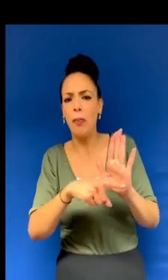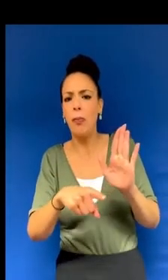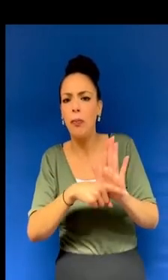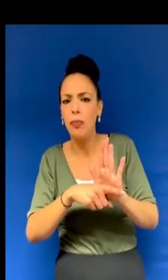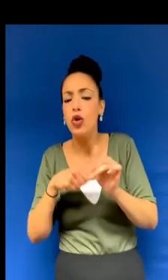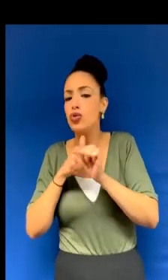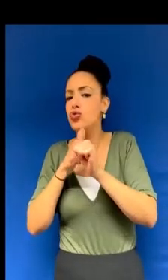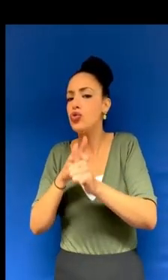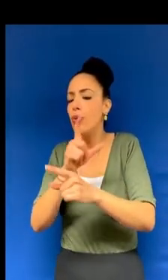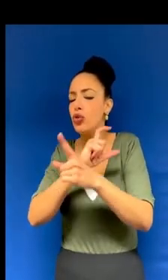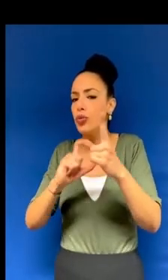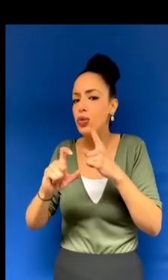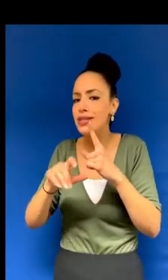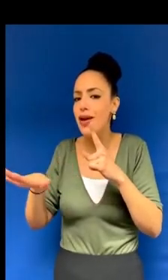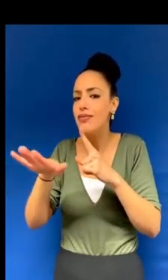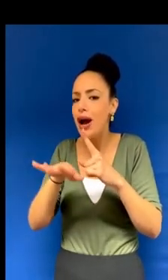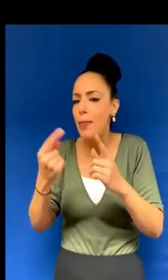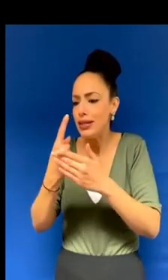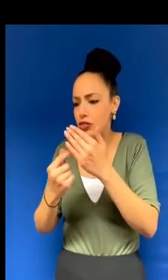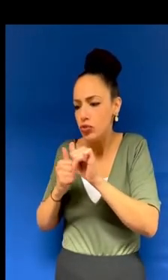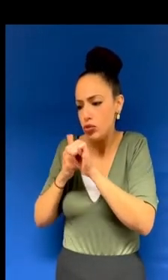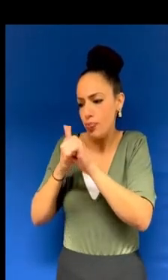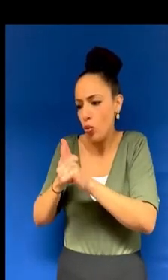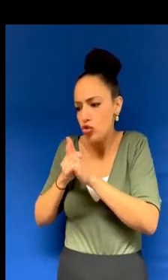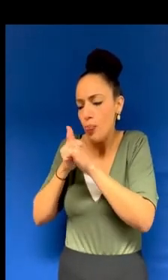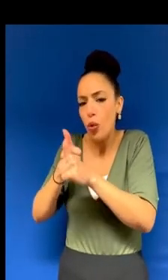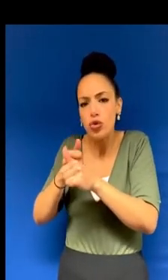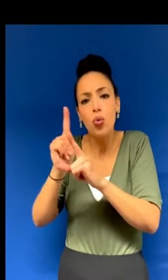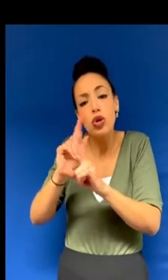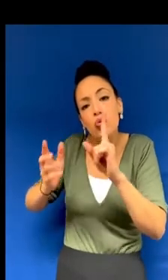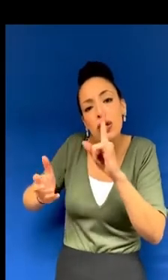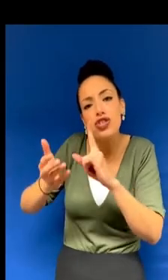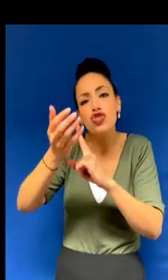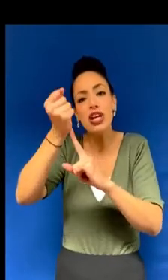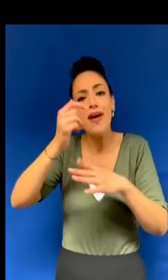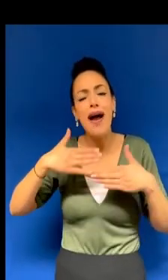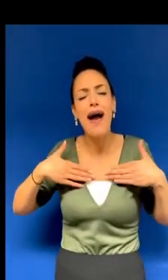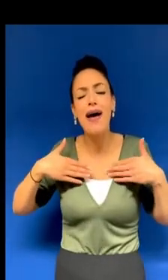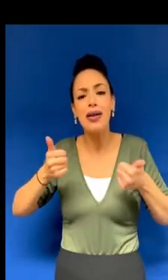that know these communities, that understand. And rather than demonize them, support these